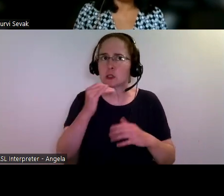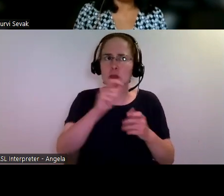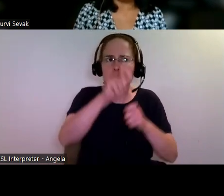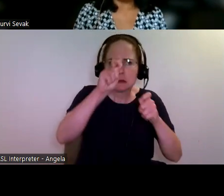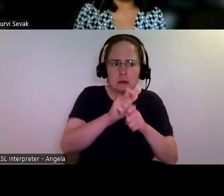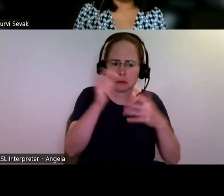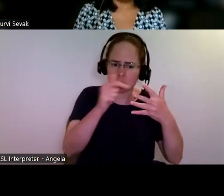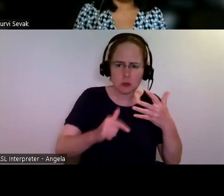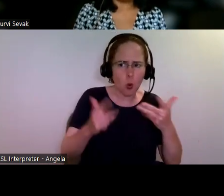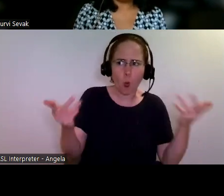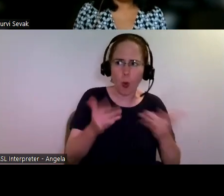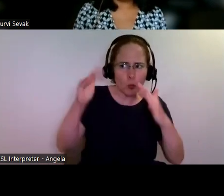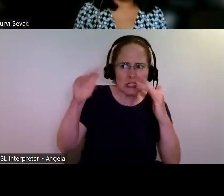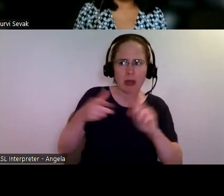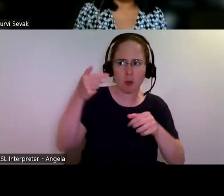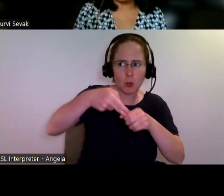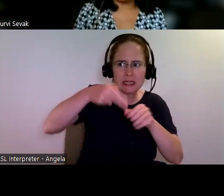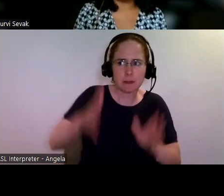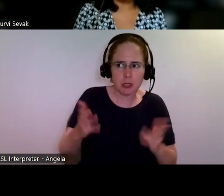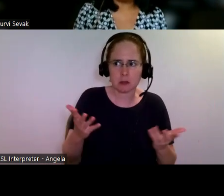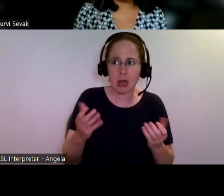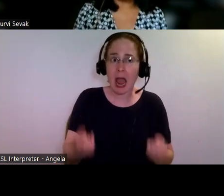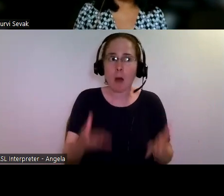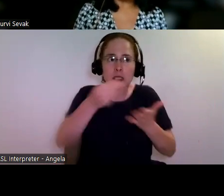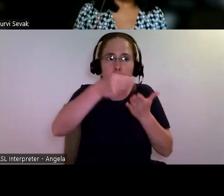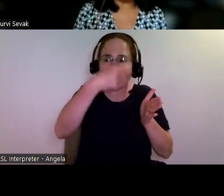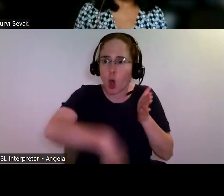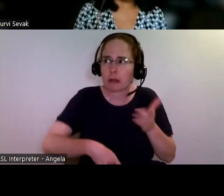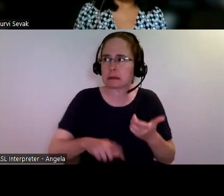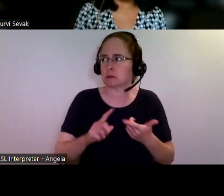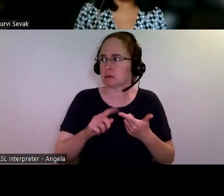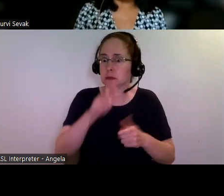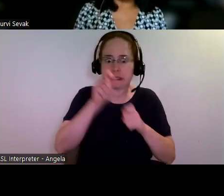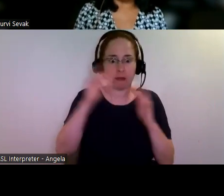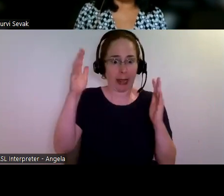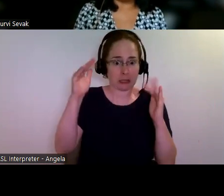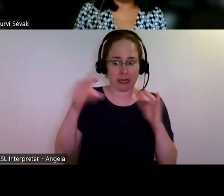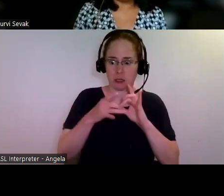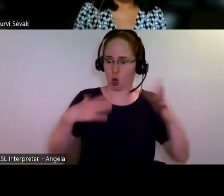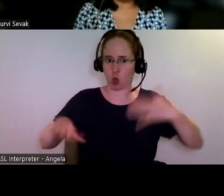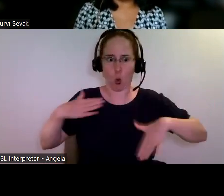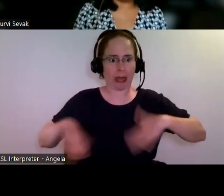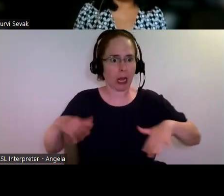in outreach materials. What was it going to cost? Were there specific expectations about clothing or